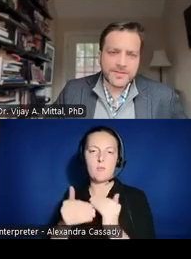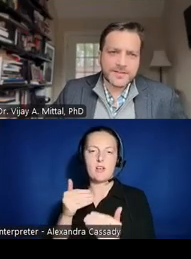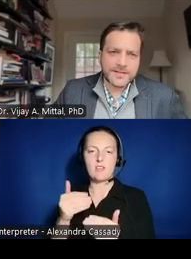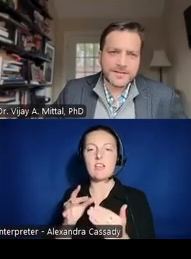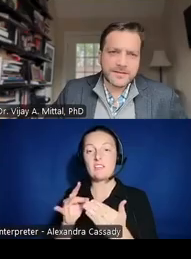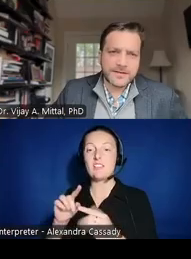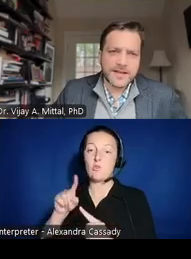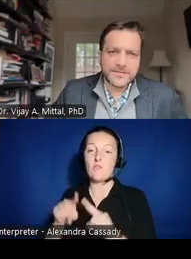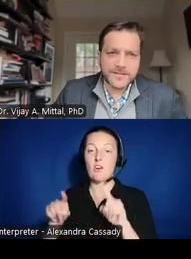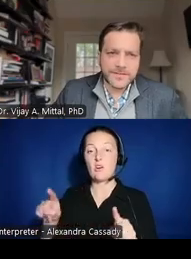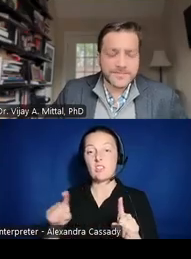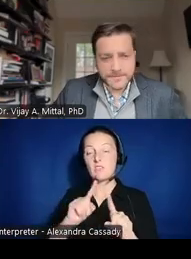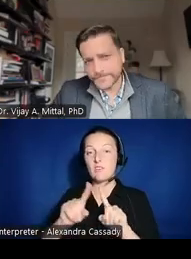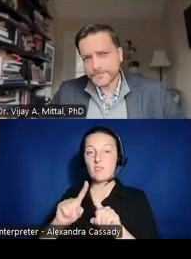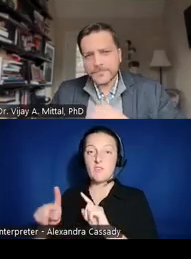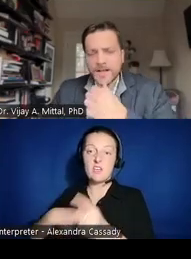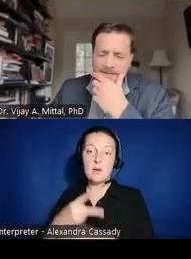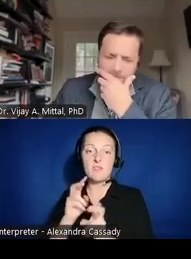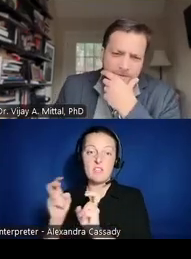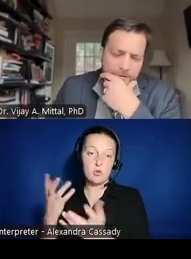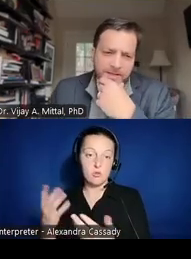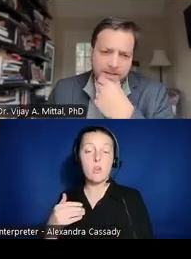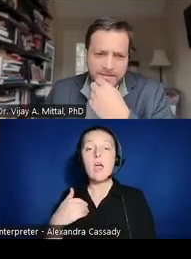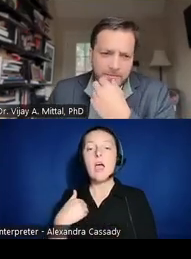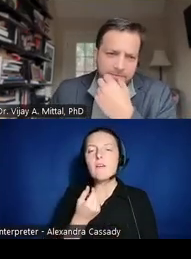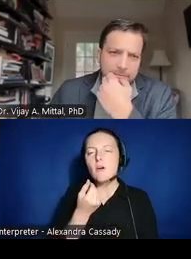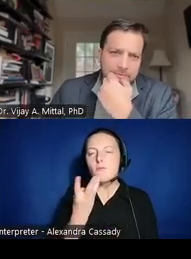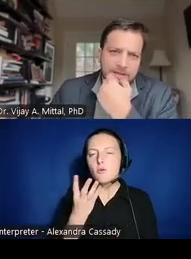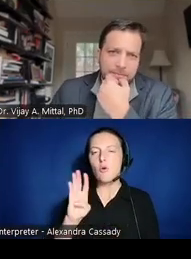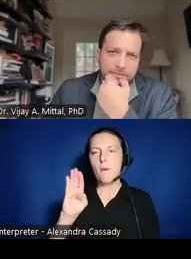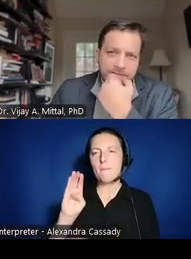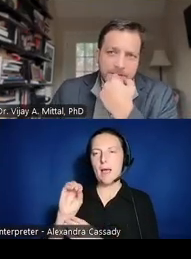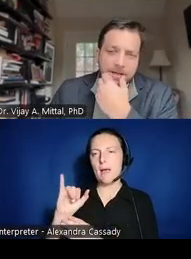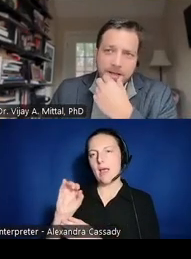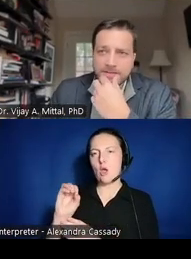predicting negative symptoms. It's something we've replicated now in a few samples and it's